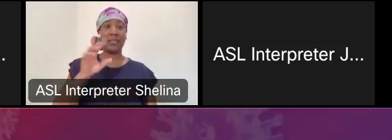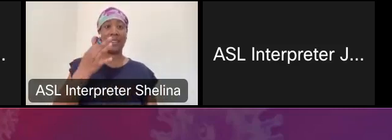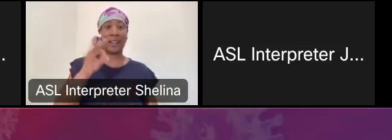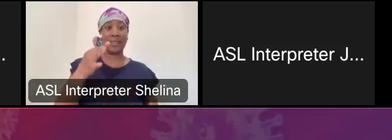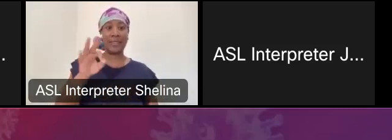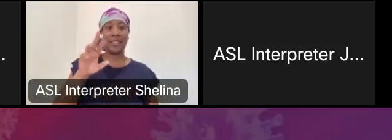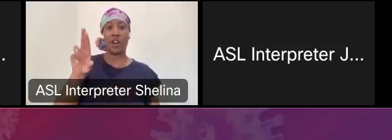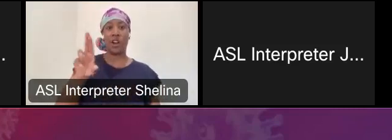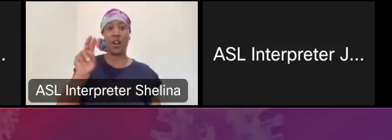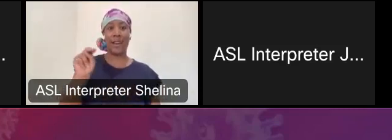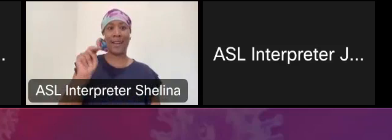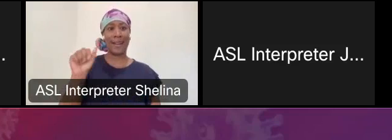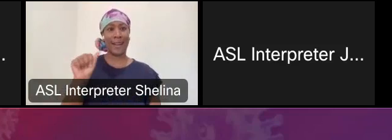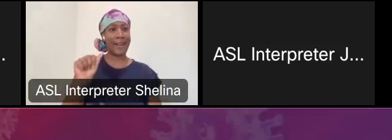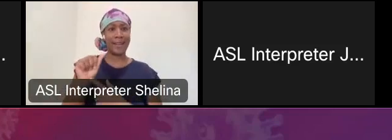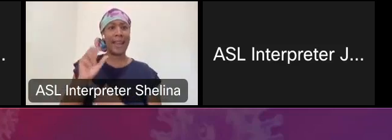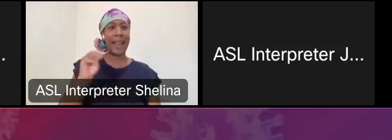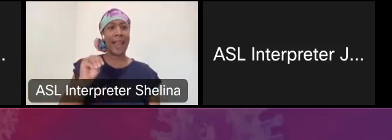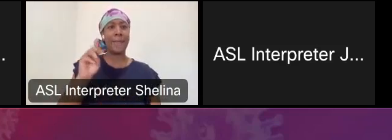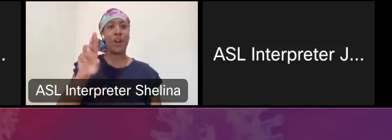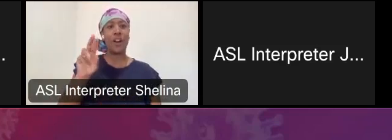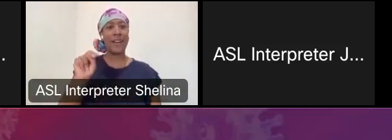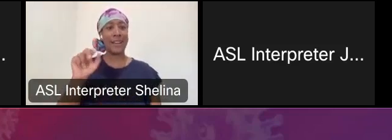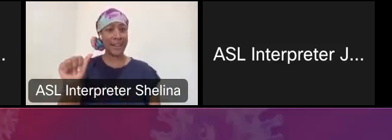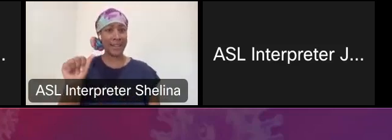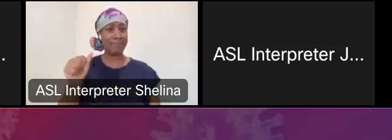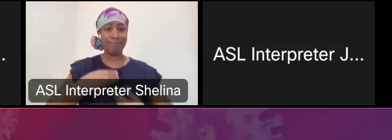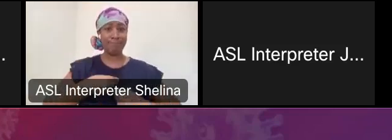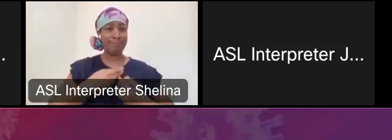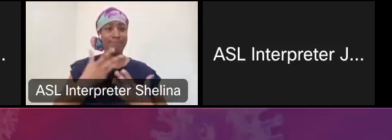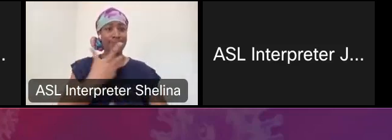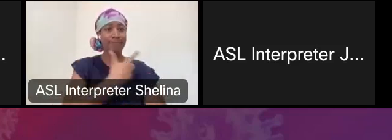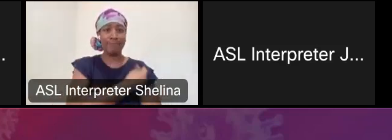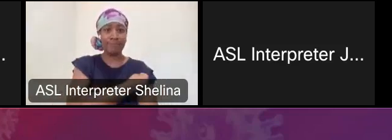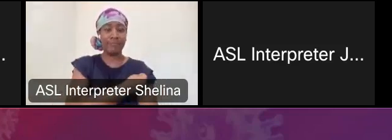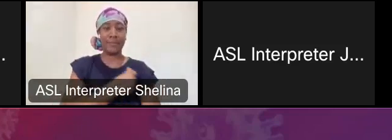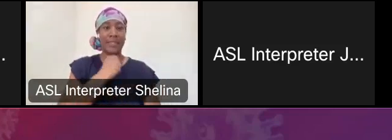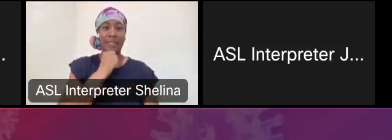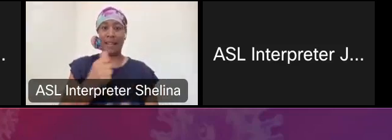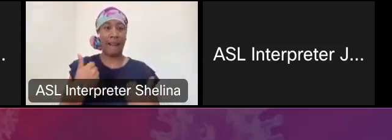The 2, covert, 19 vaccines do not contain any live germs.